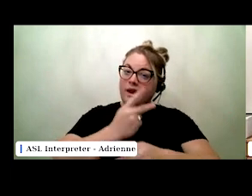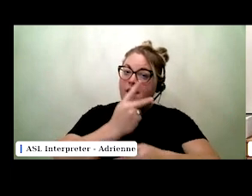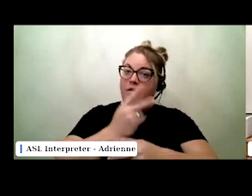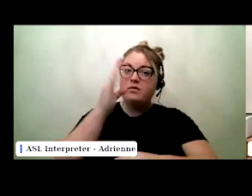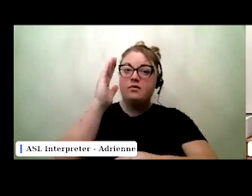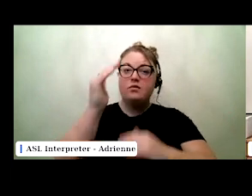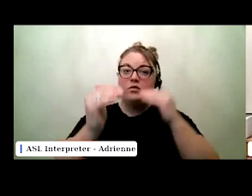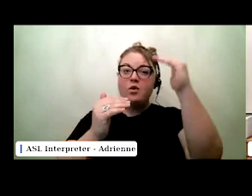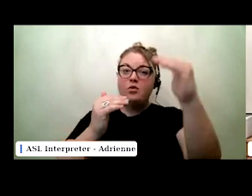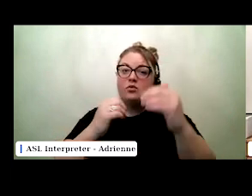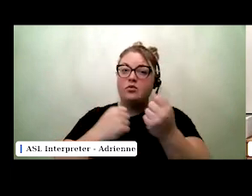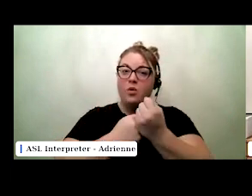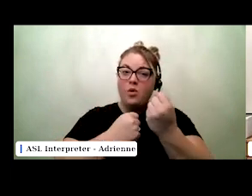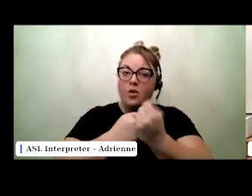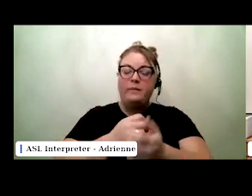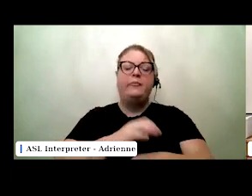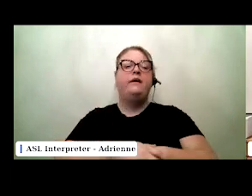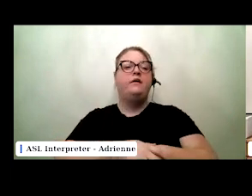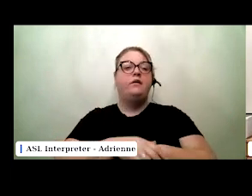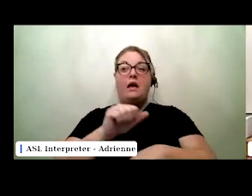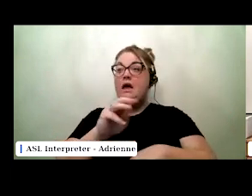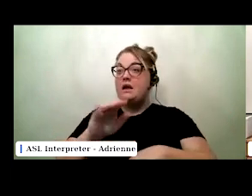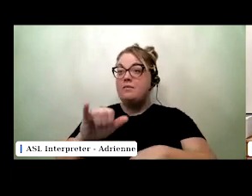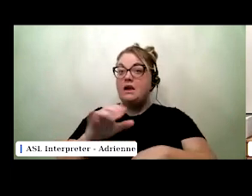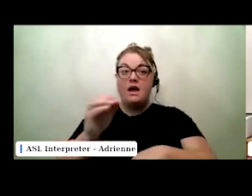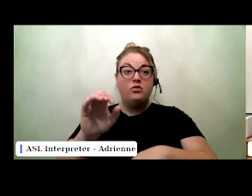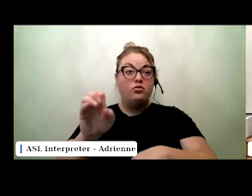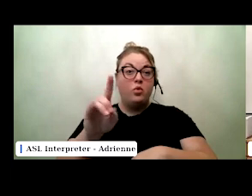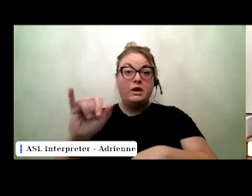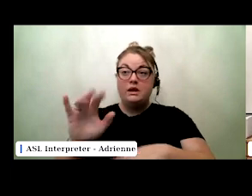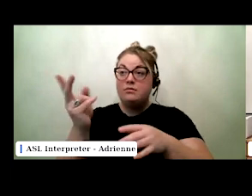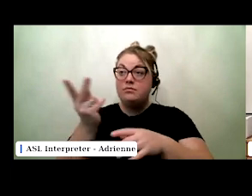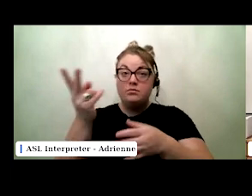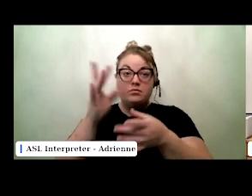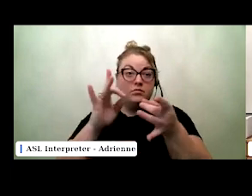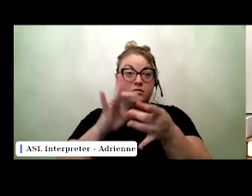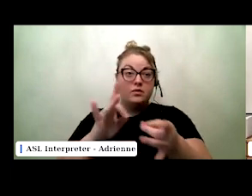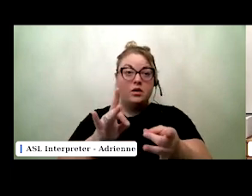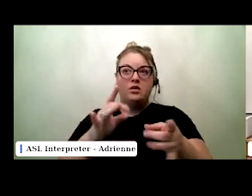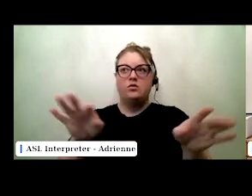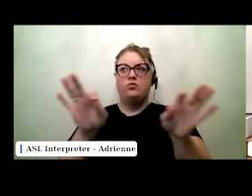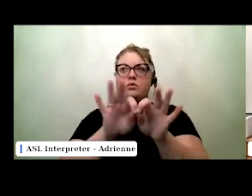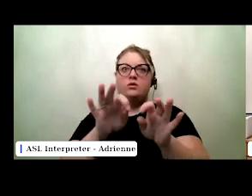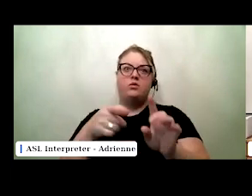And as Amy recognized and Jodi in her remarks, we're at a critical juncture in caregiving.